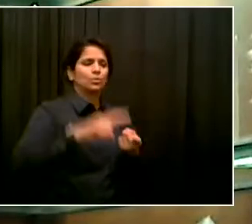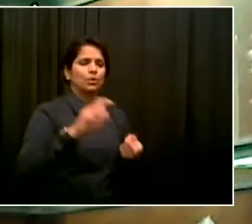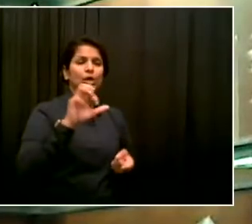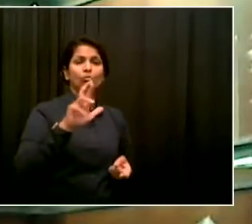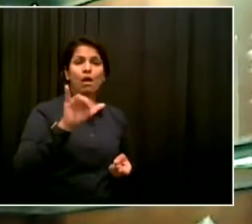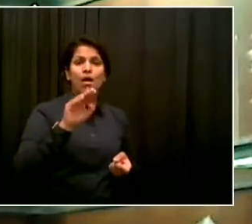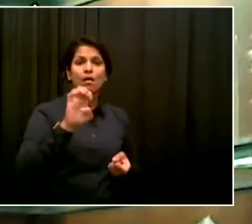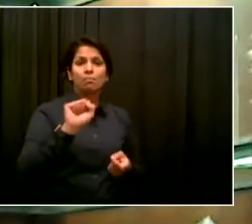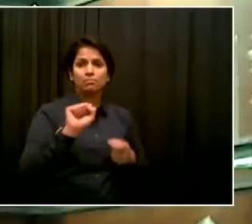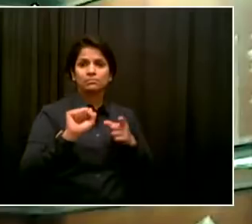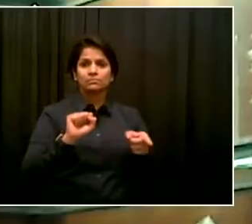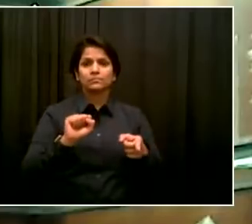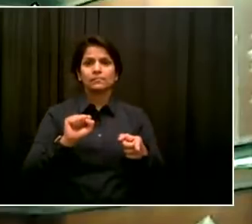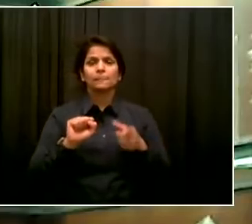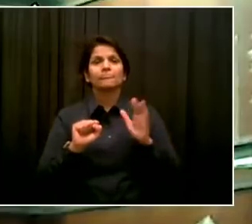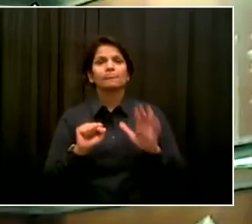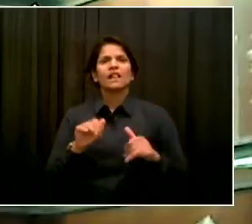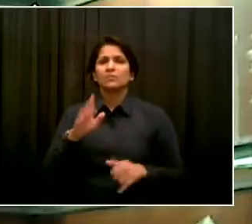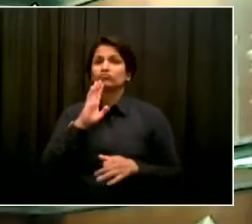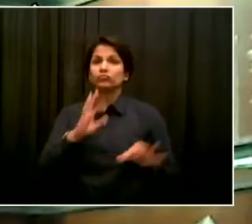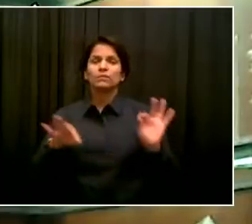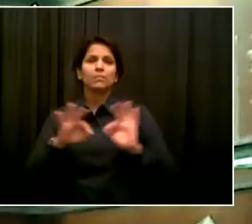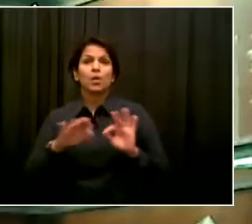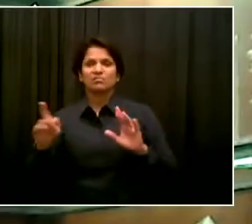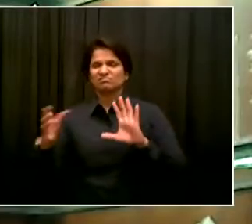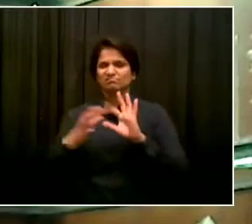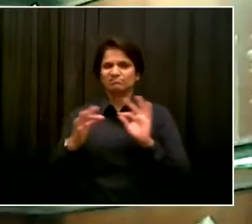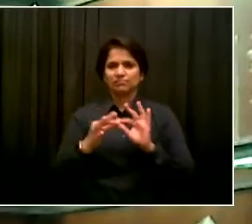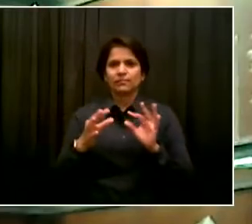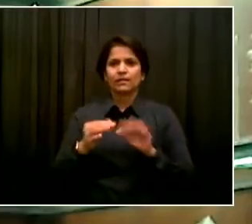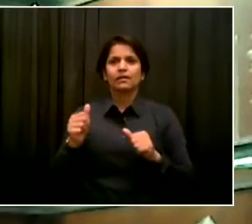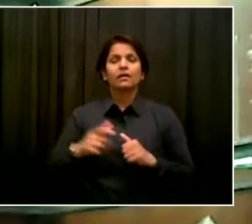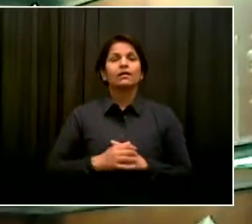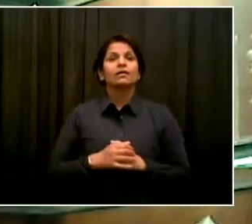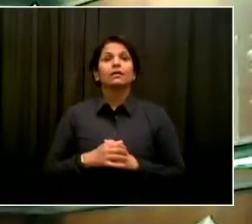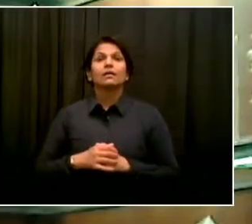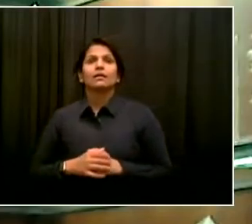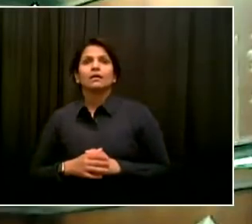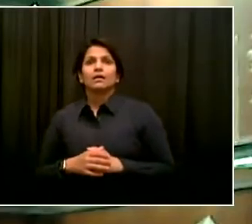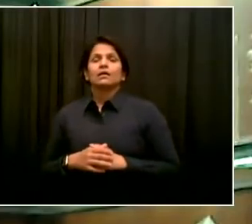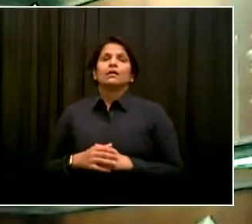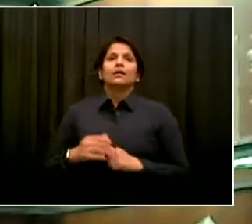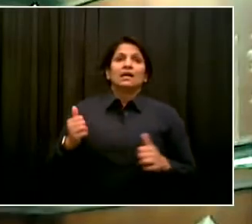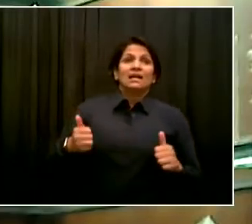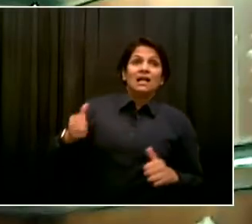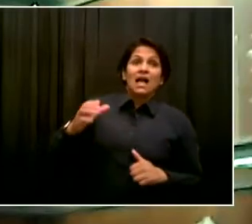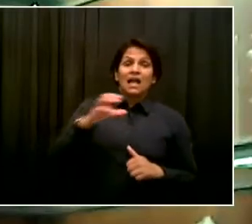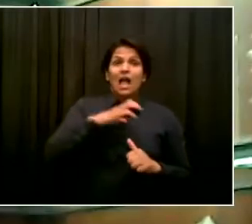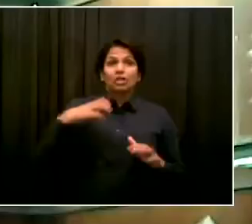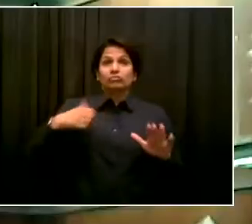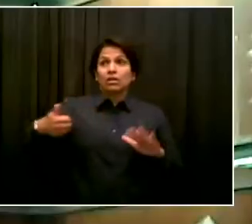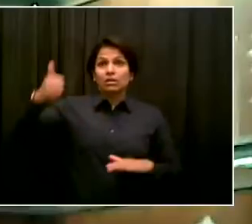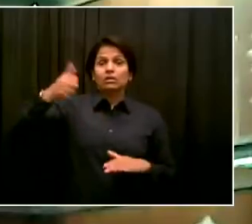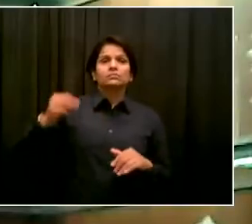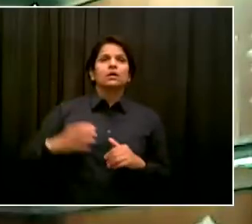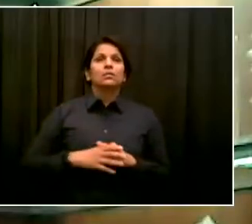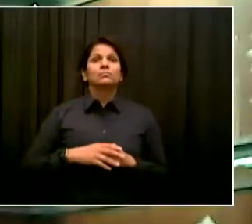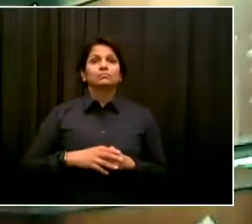THINGS THAT ARE GOING TO HAPPEN AND WILL MAKE US MOVE IN A DIFFERENT DIRECTION COME THIS SUMMER.